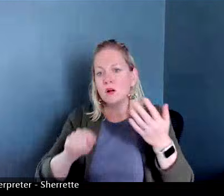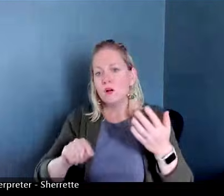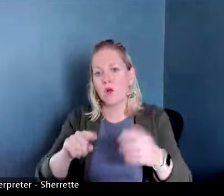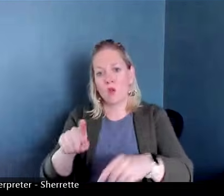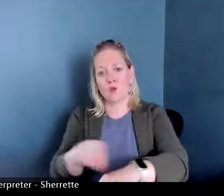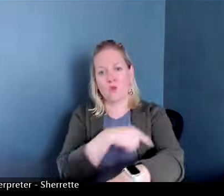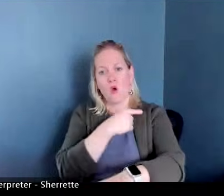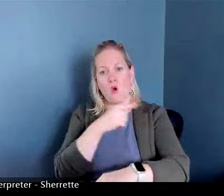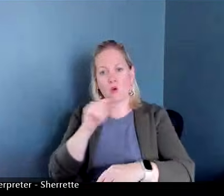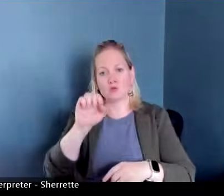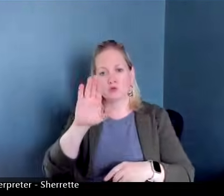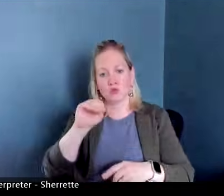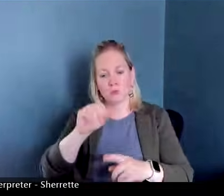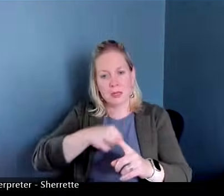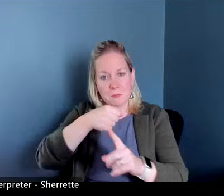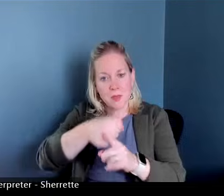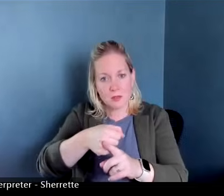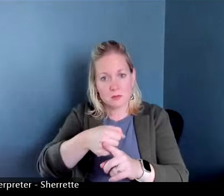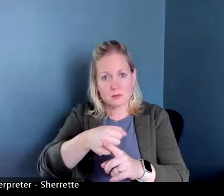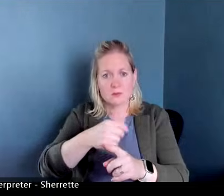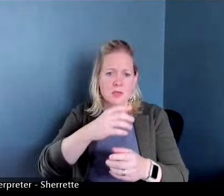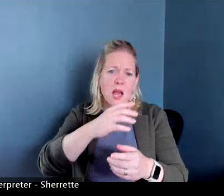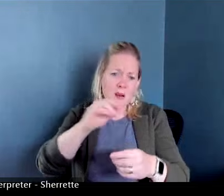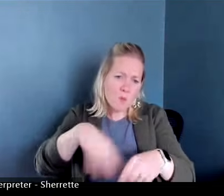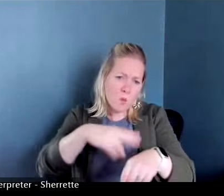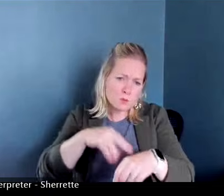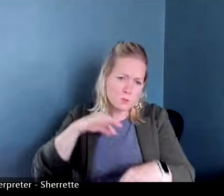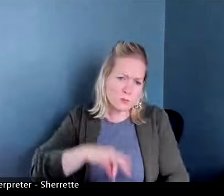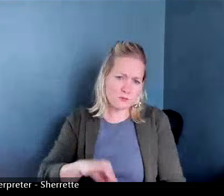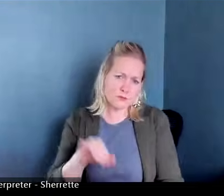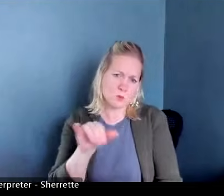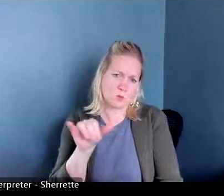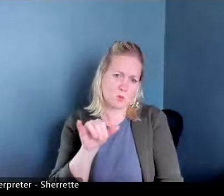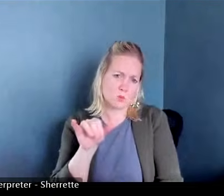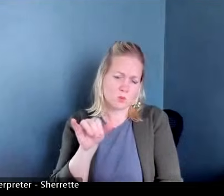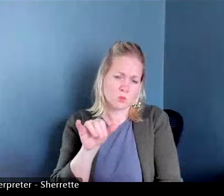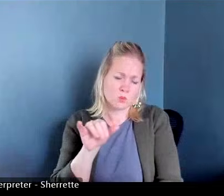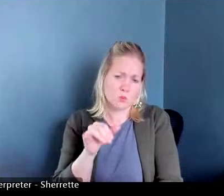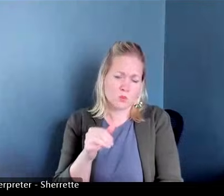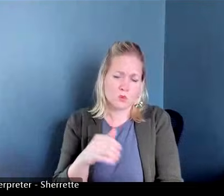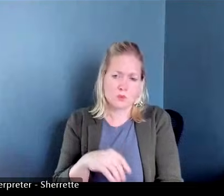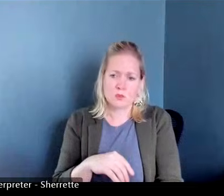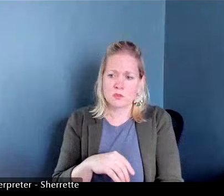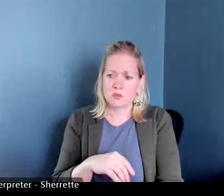we're also looking for benefits -- benefits on the preservation of organs,